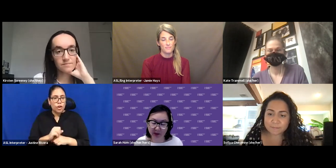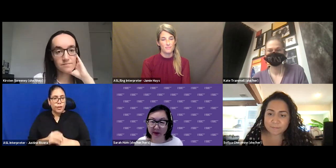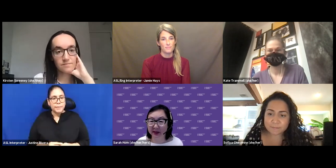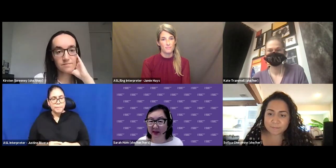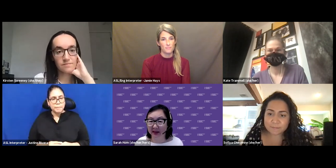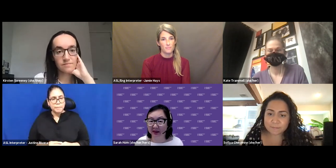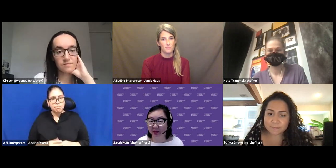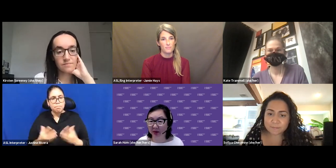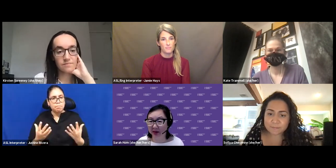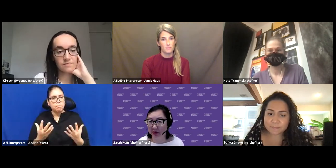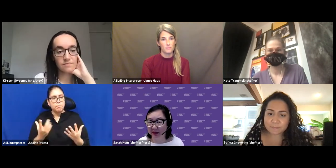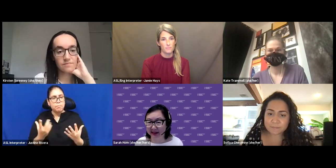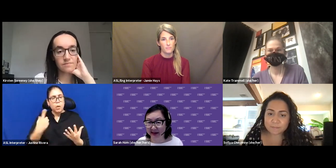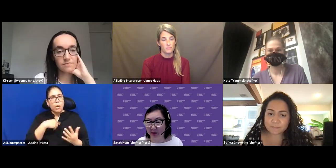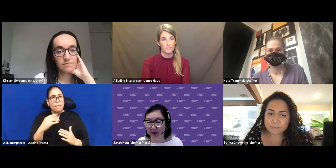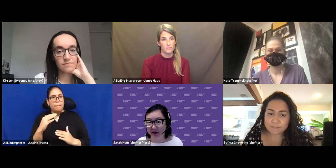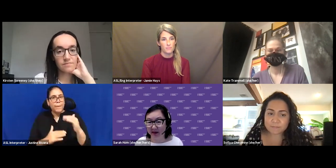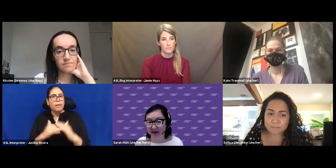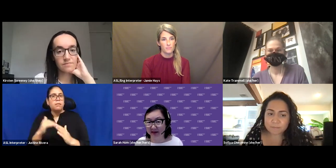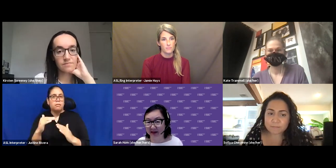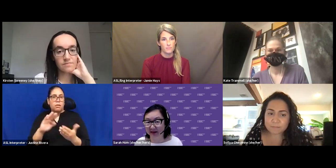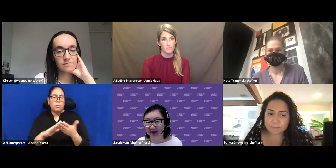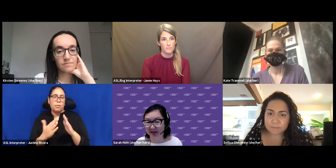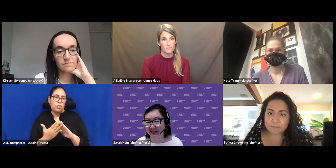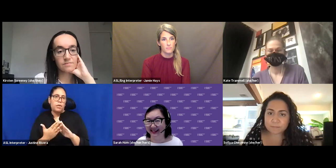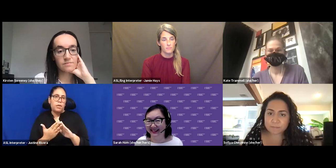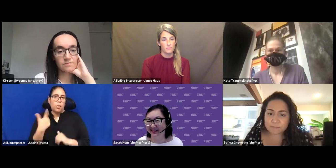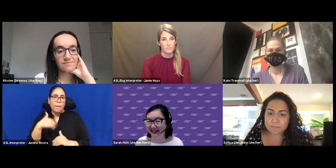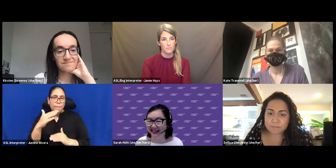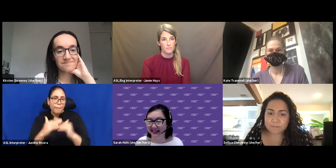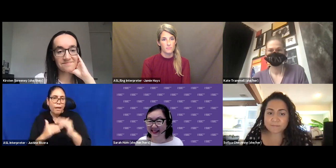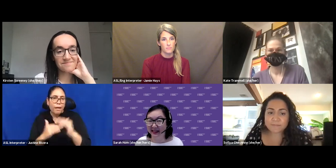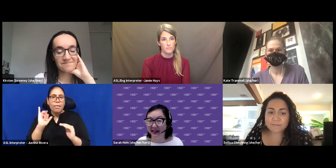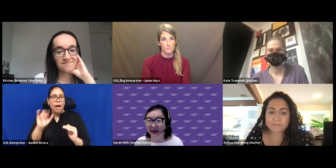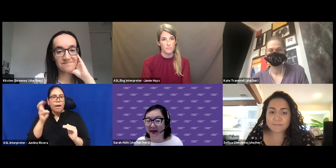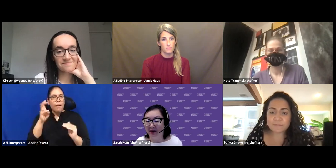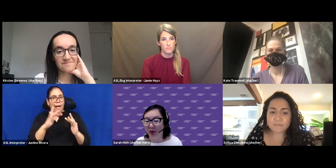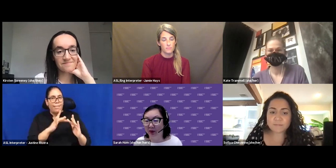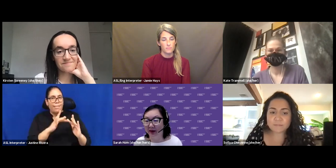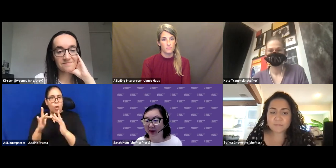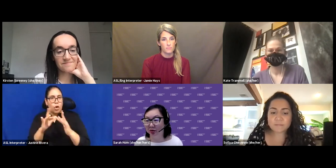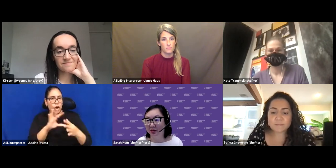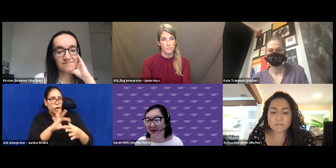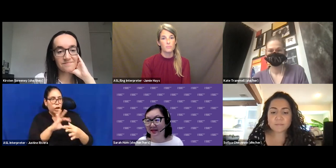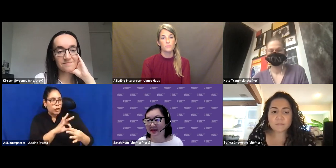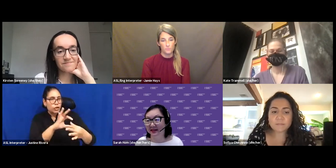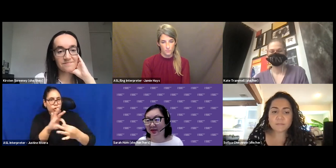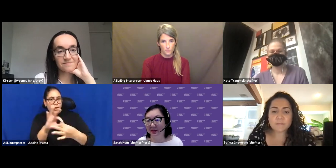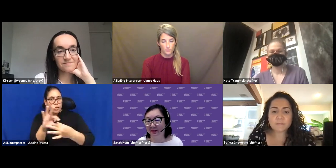that we're building a community. We're building a network here. Like Kirsten said, oftentimes, it's one or two of us in a room